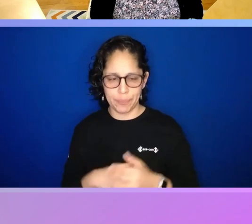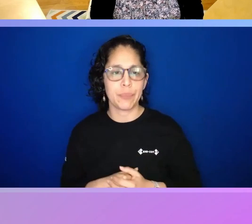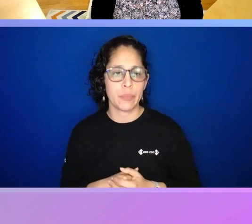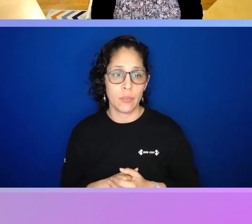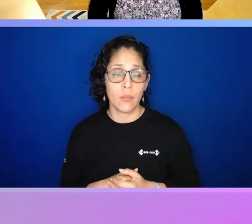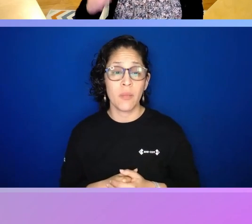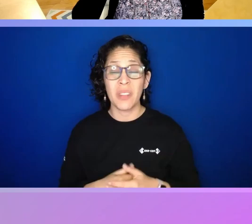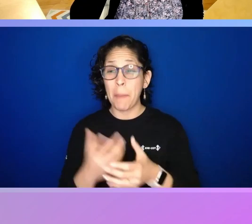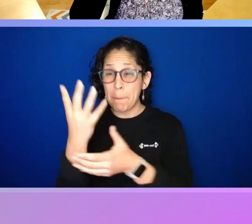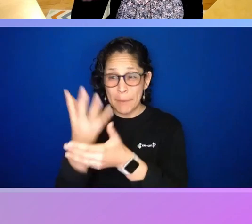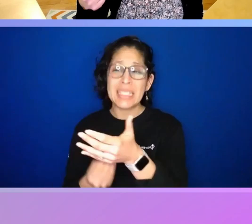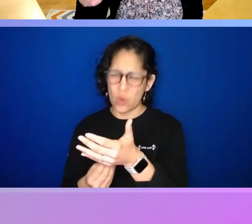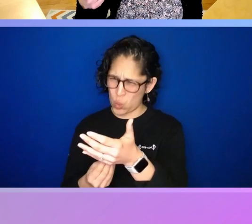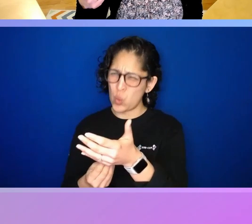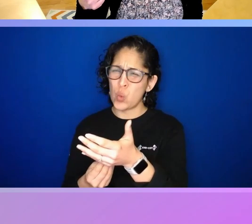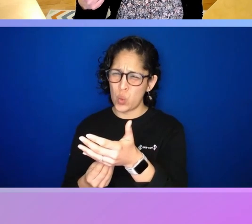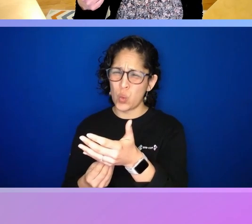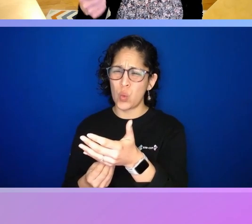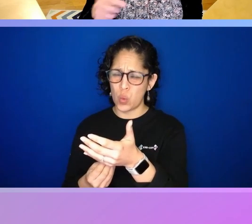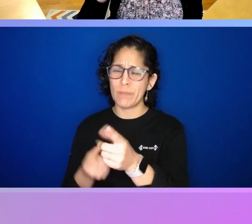were different when he had it with the screen reader.